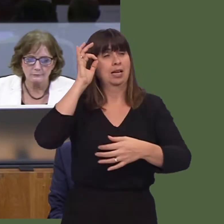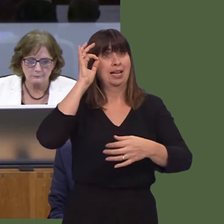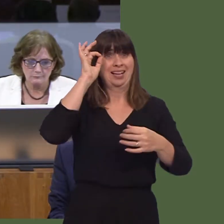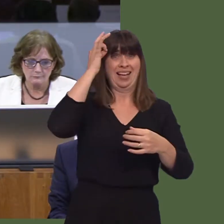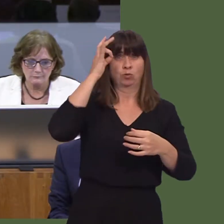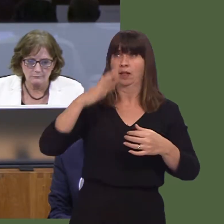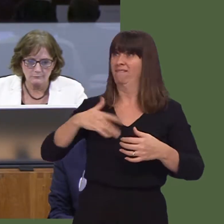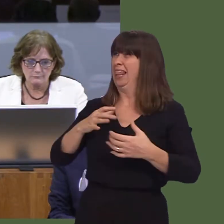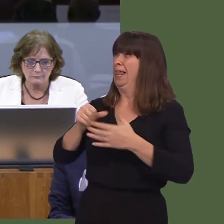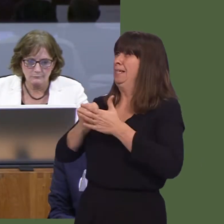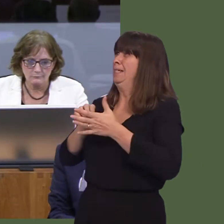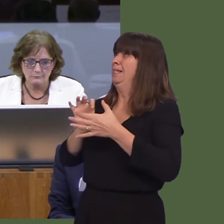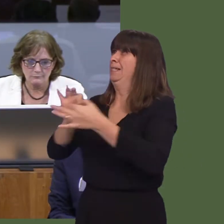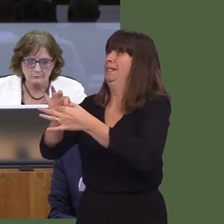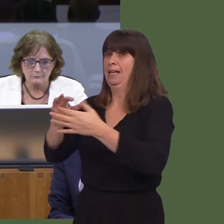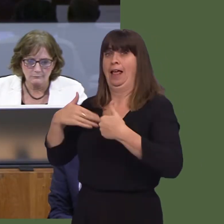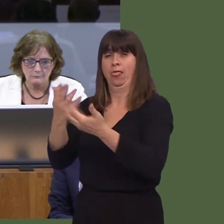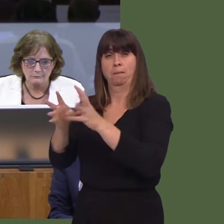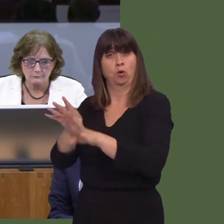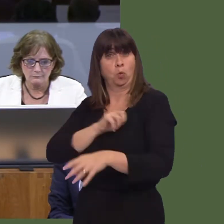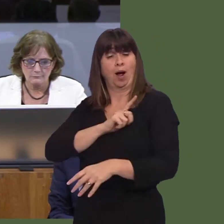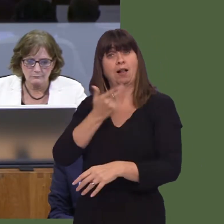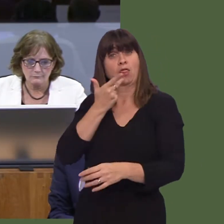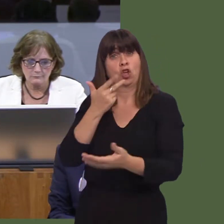This is partly because a lot of the third sector organisations are becoming far more